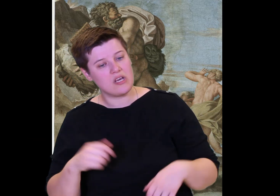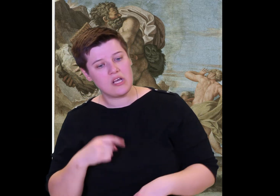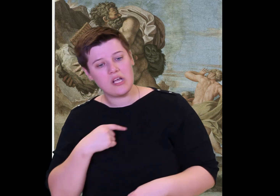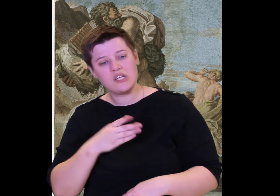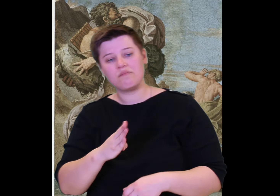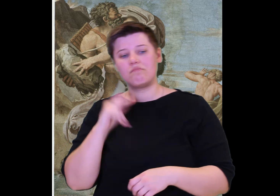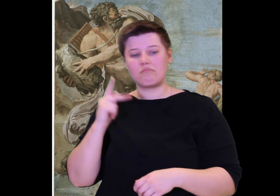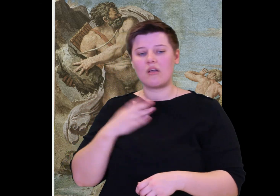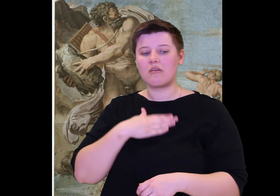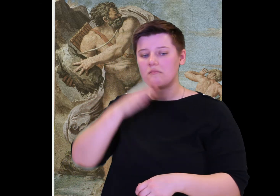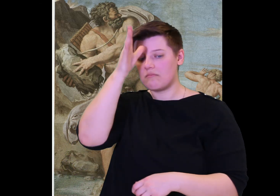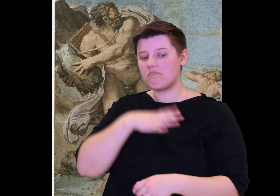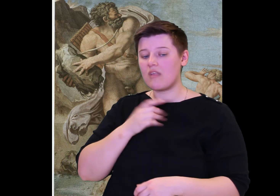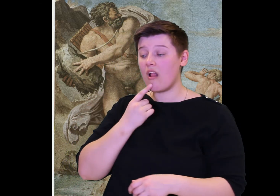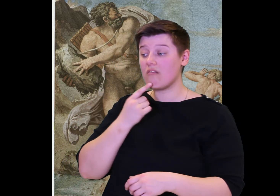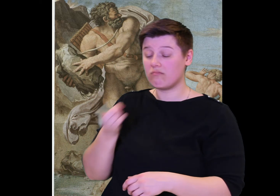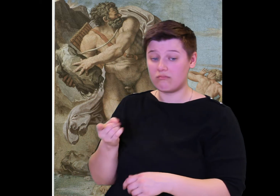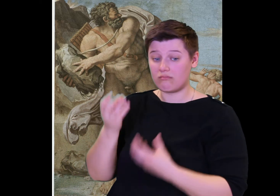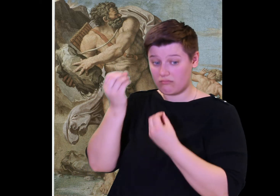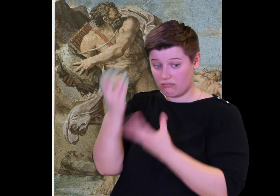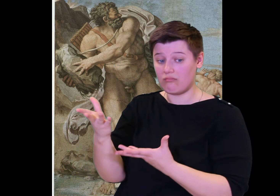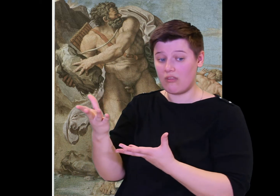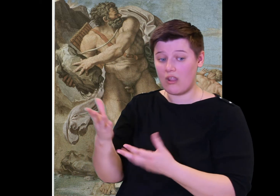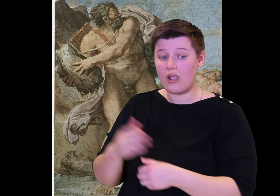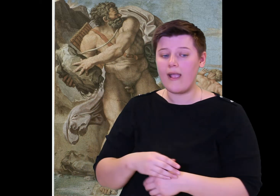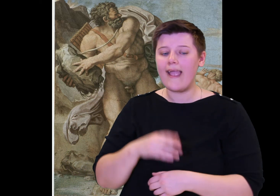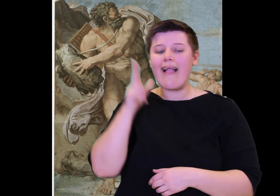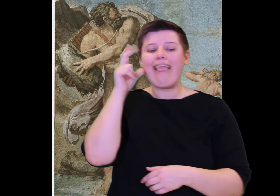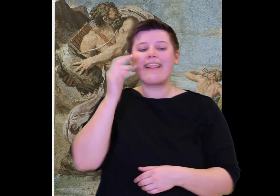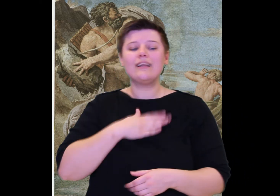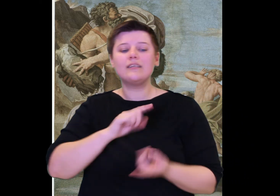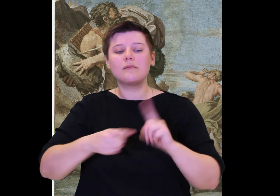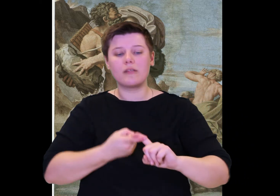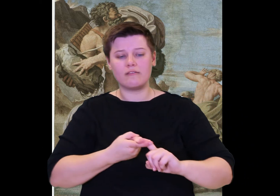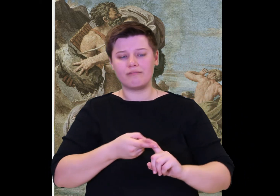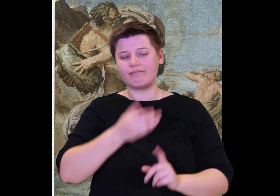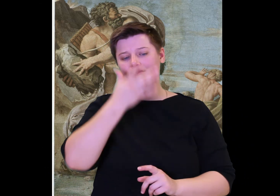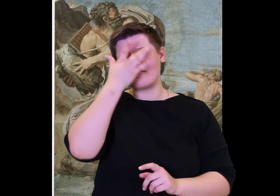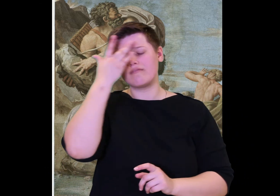earth up through the woods and thickets. I considered if I should go down and